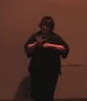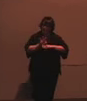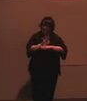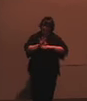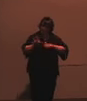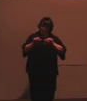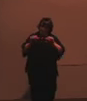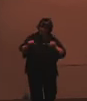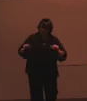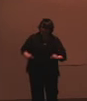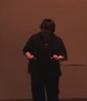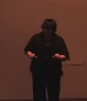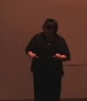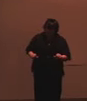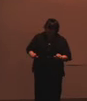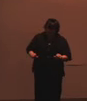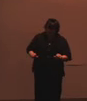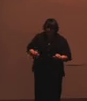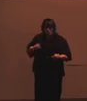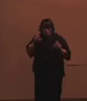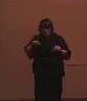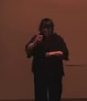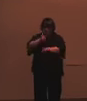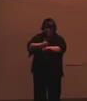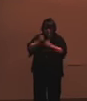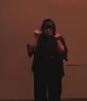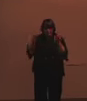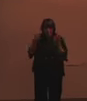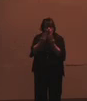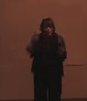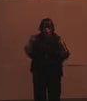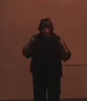So you can put many, many walls or functional things in it.